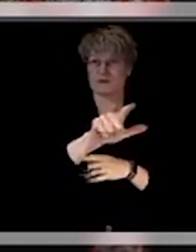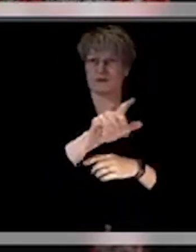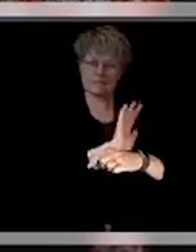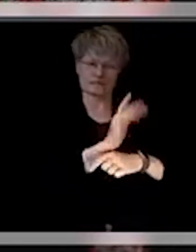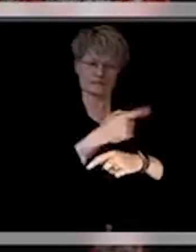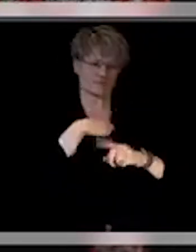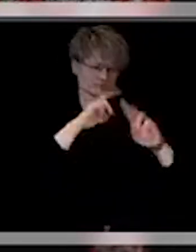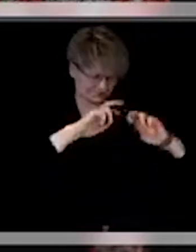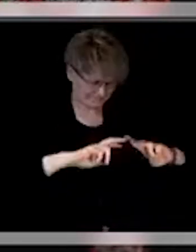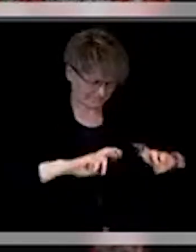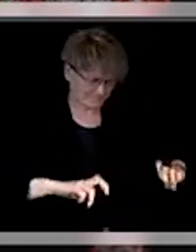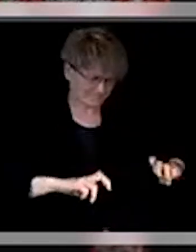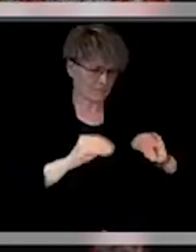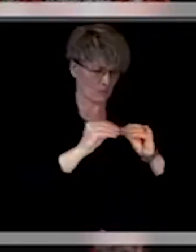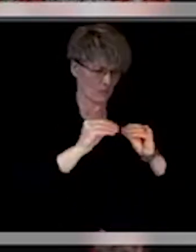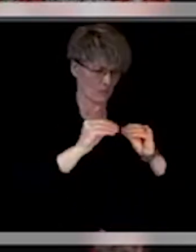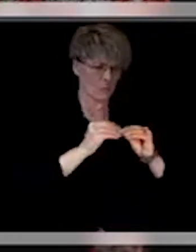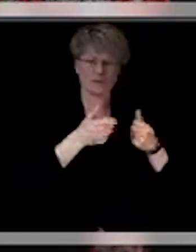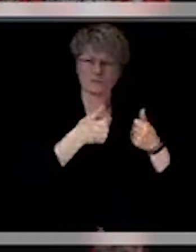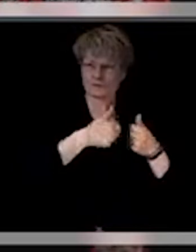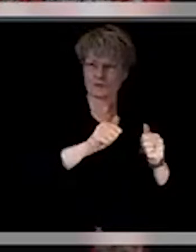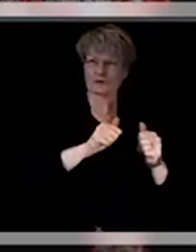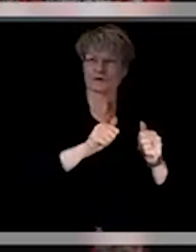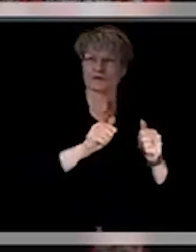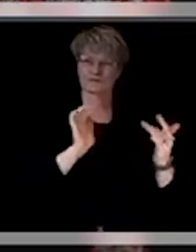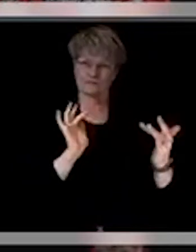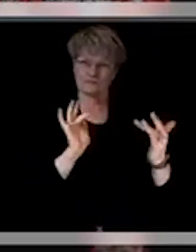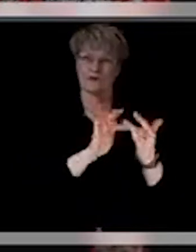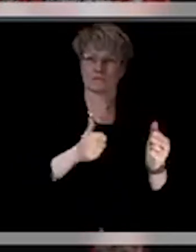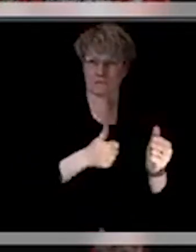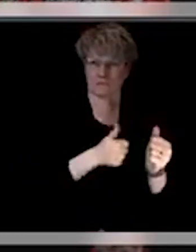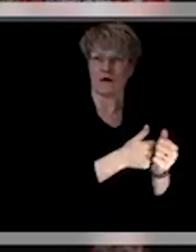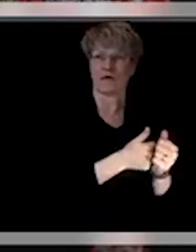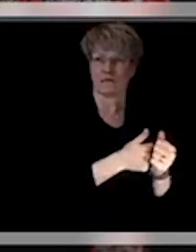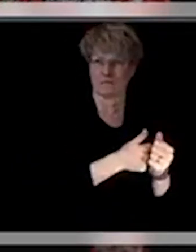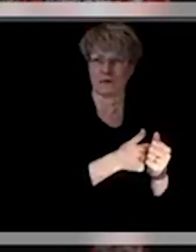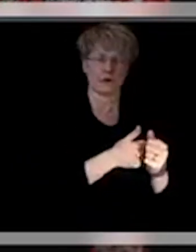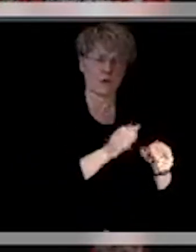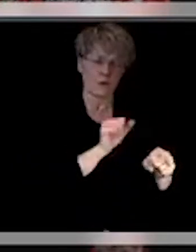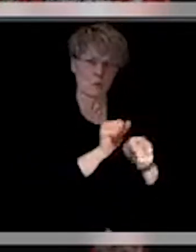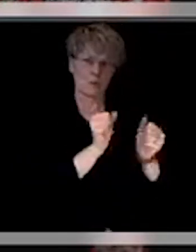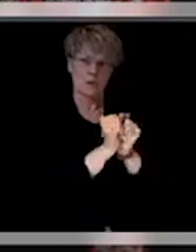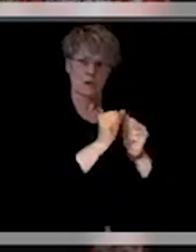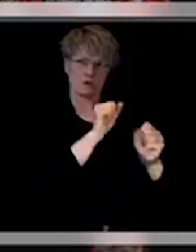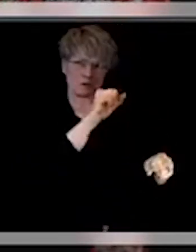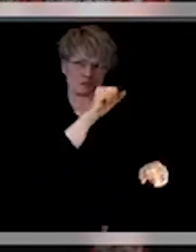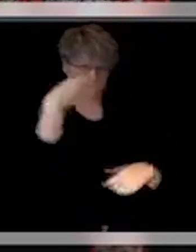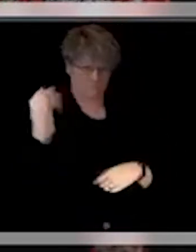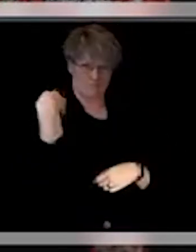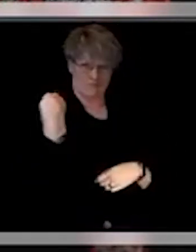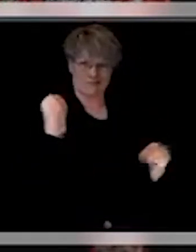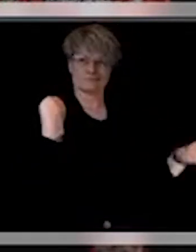working on. We’ll be working even more closely with that employer moving forward. An industrial